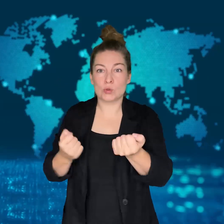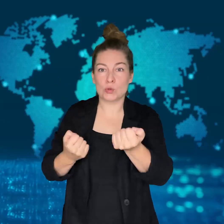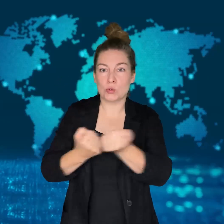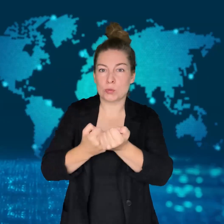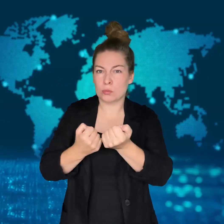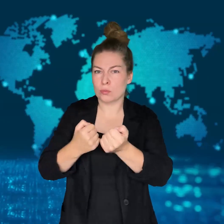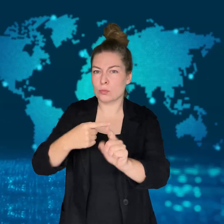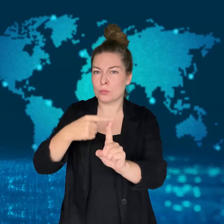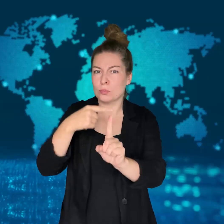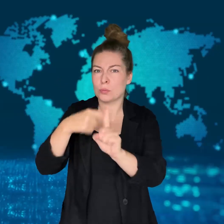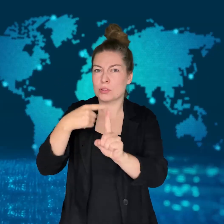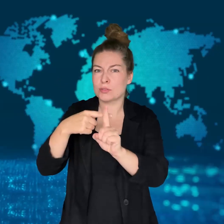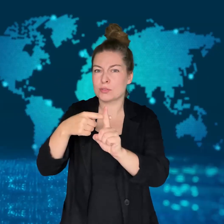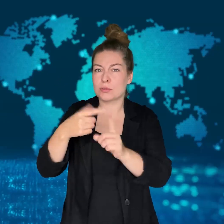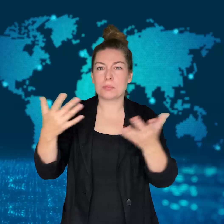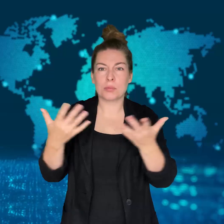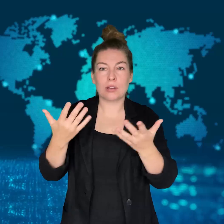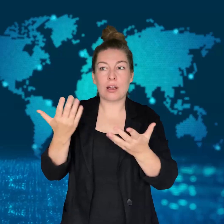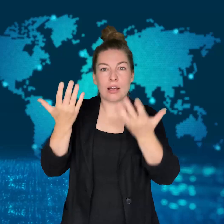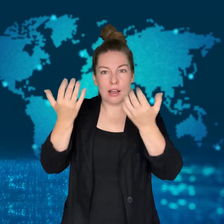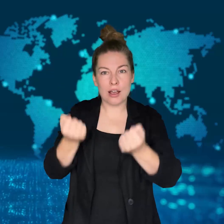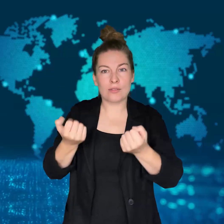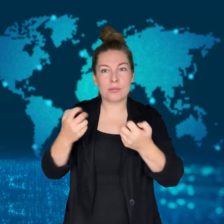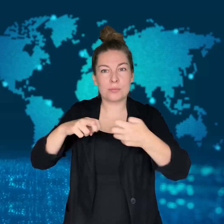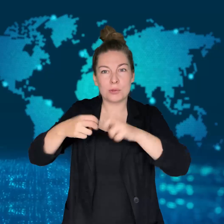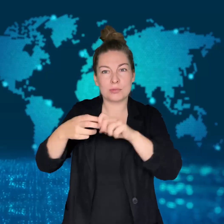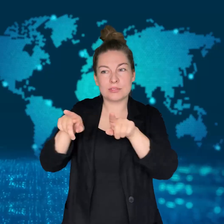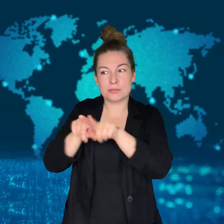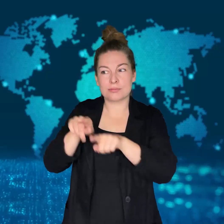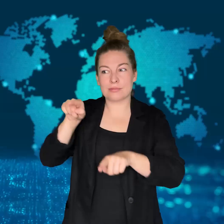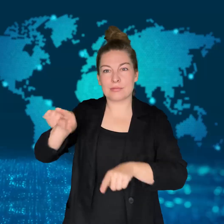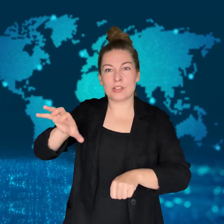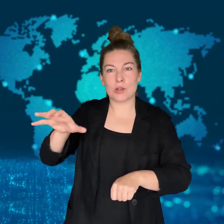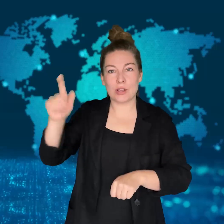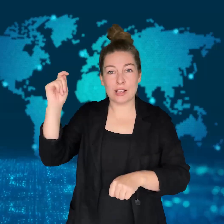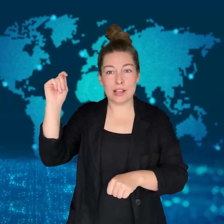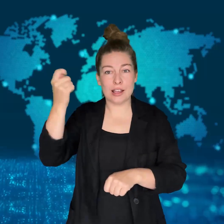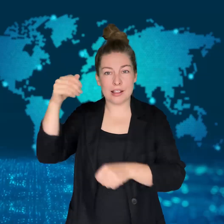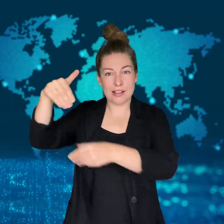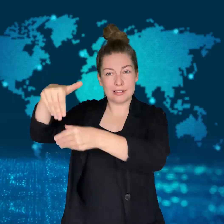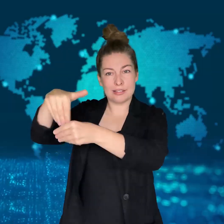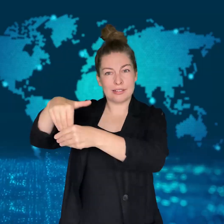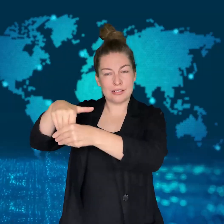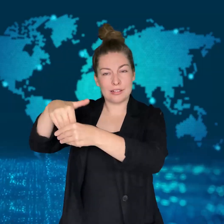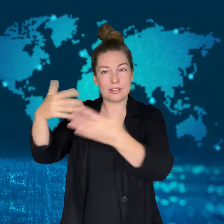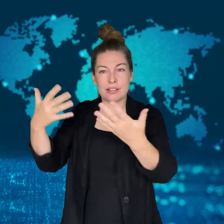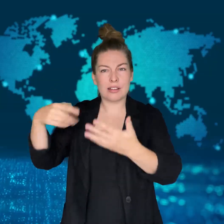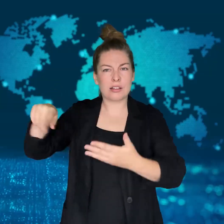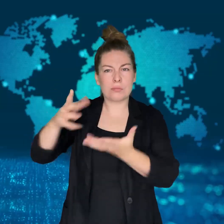but some have criticized the country's police as violent